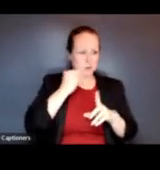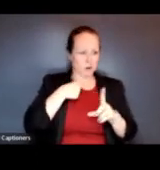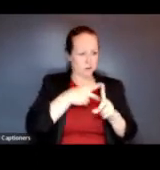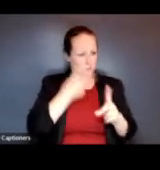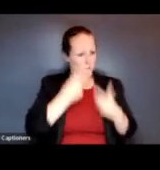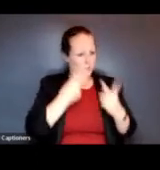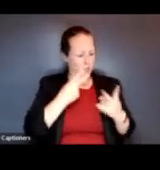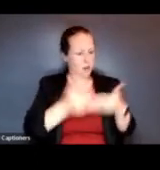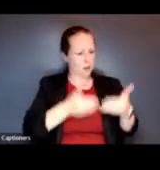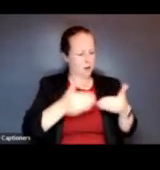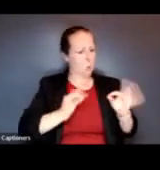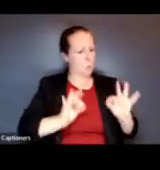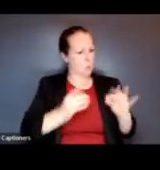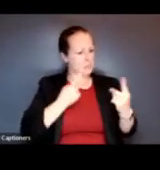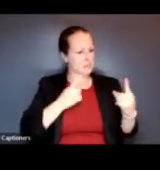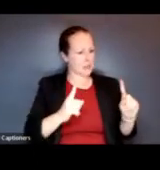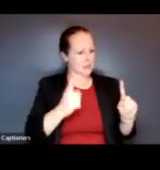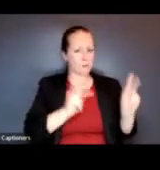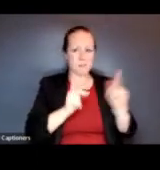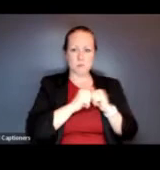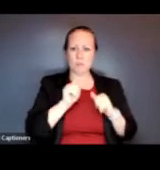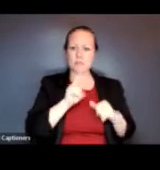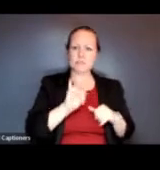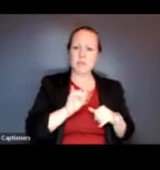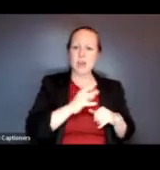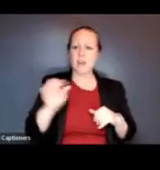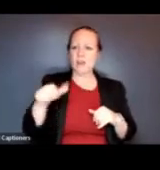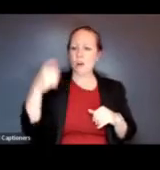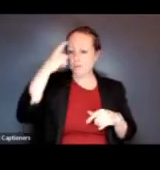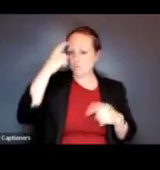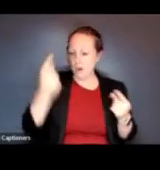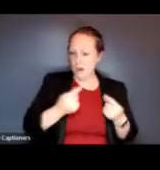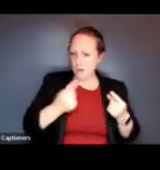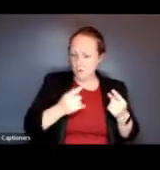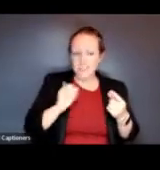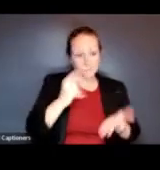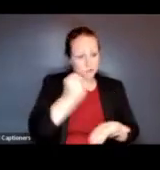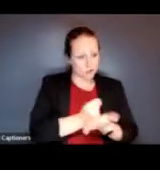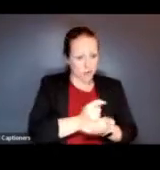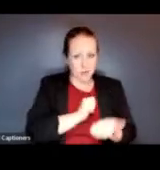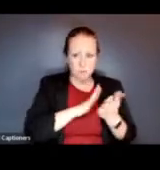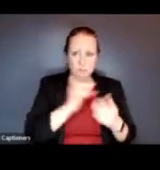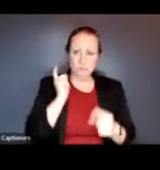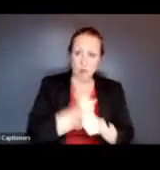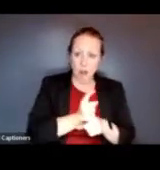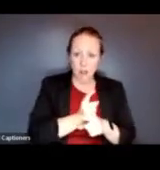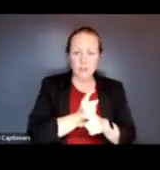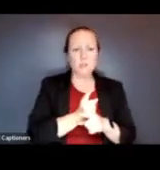patients with TBI and other brain injuries have the appropriate treatment really motivated me to work in this field. And I think it just is a